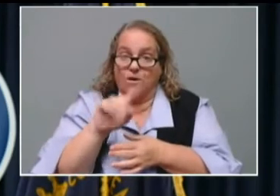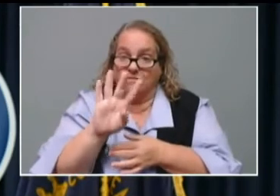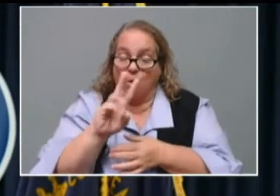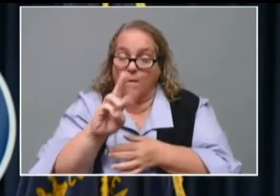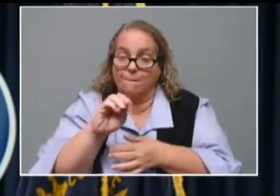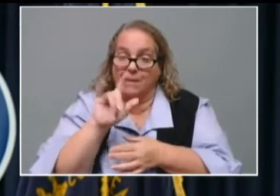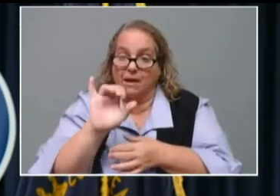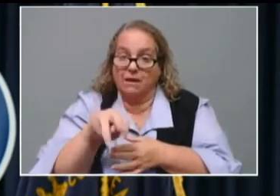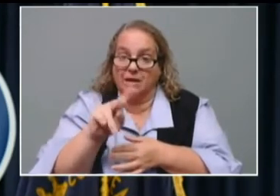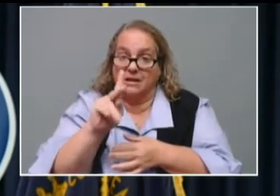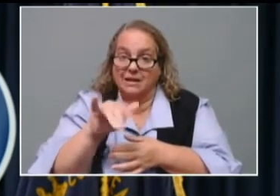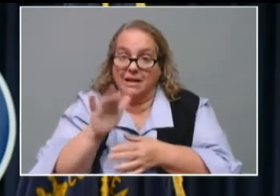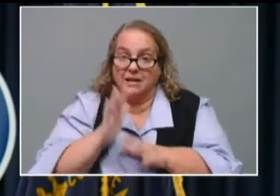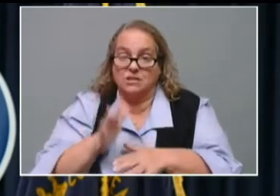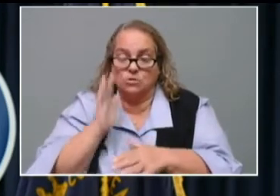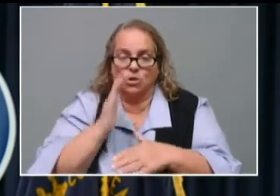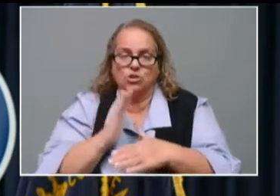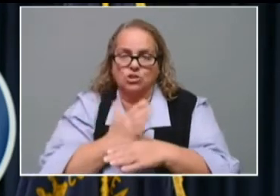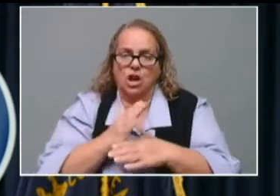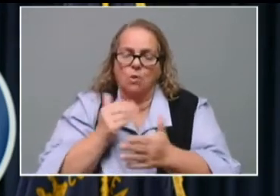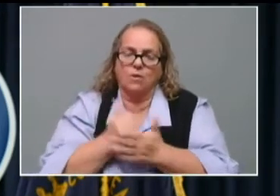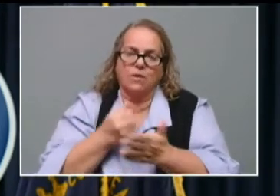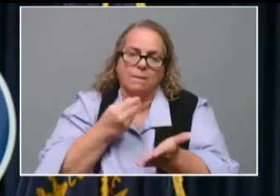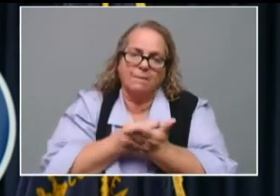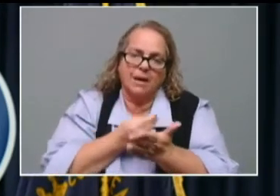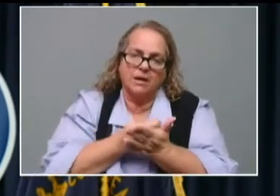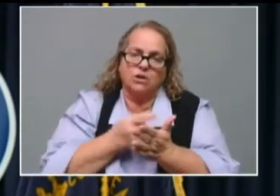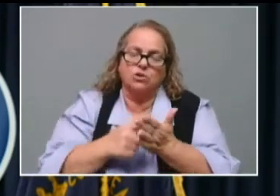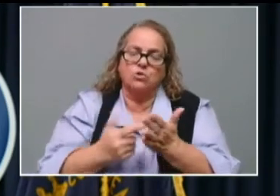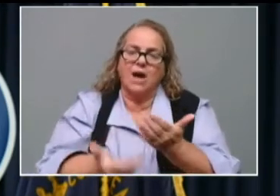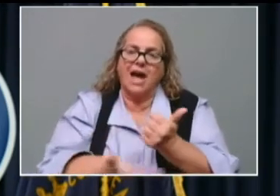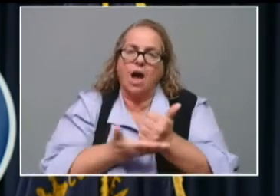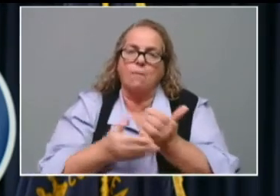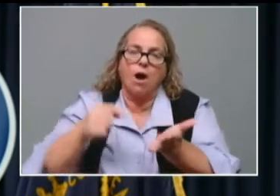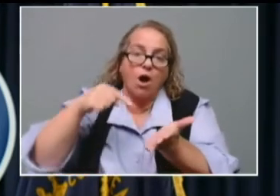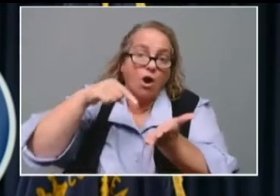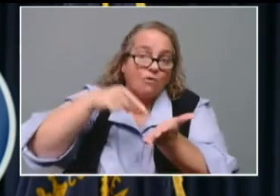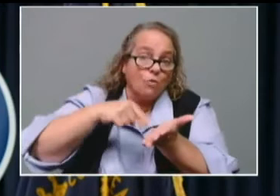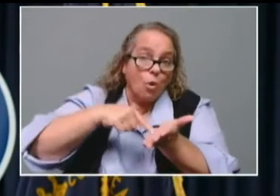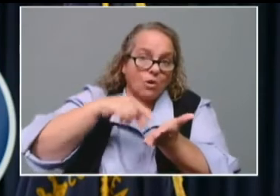share in dollars to help afford that broadband public transportation. 391